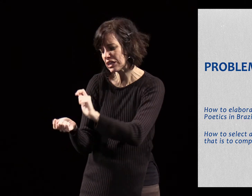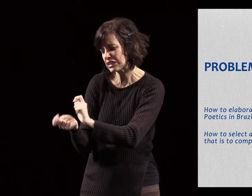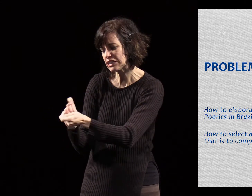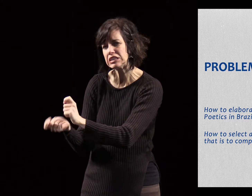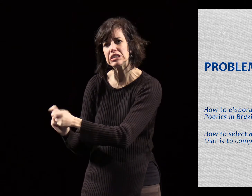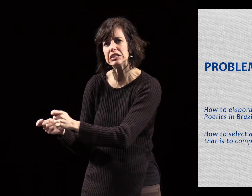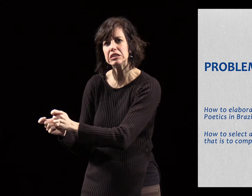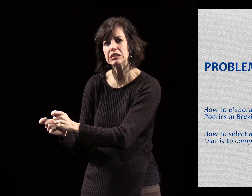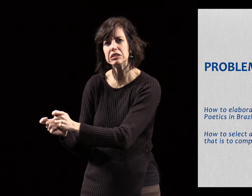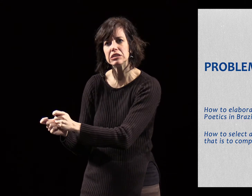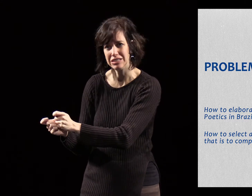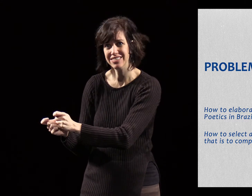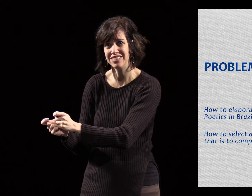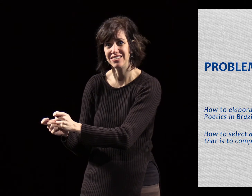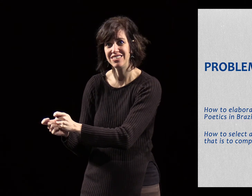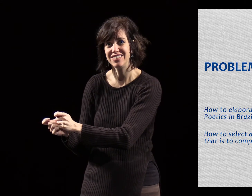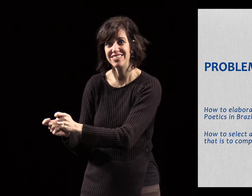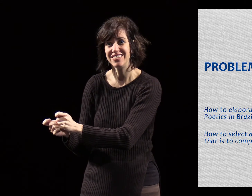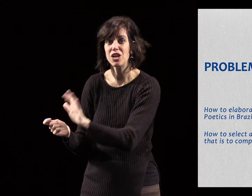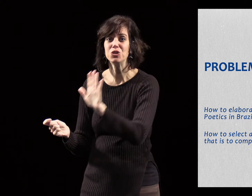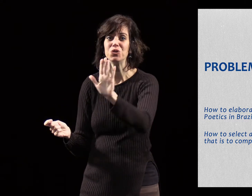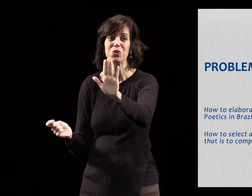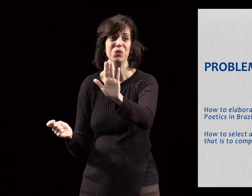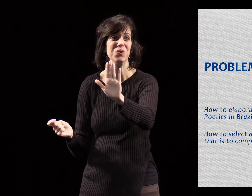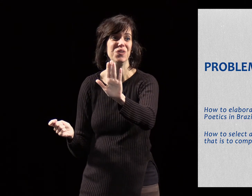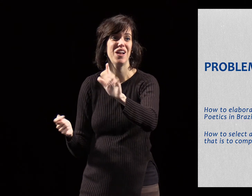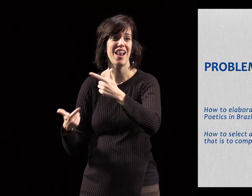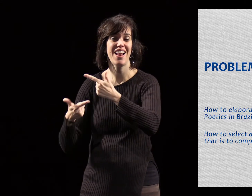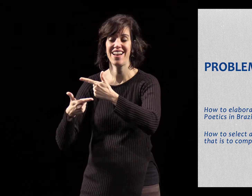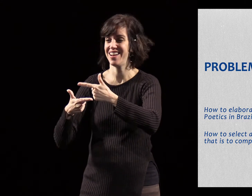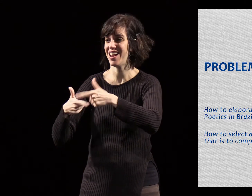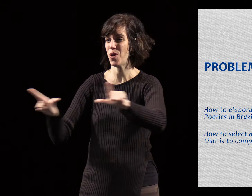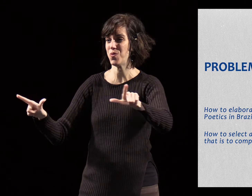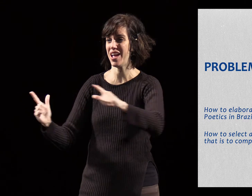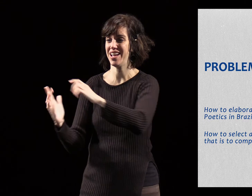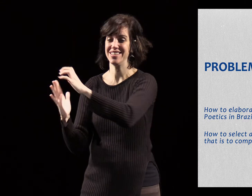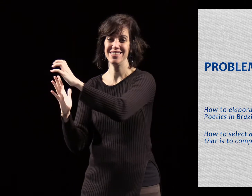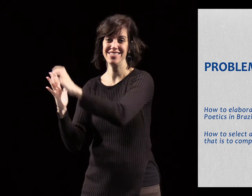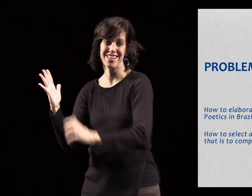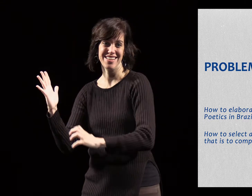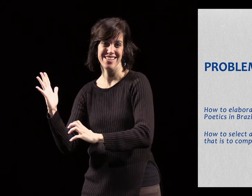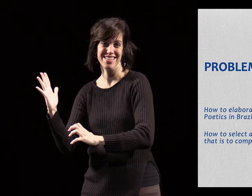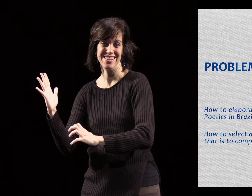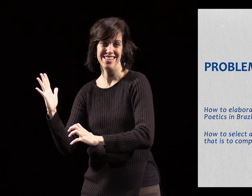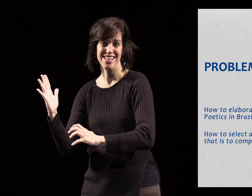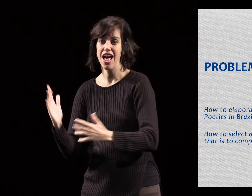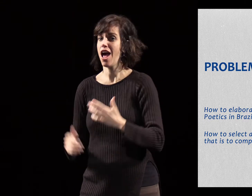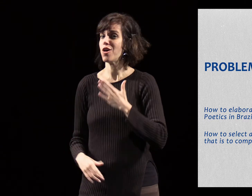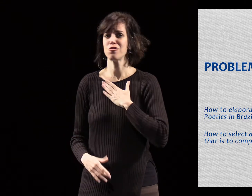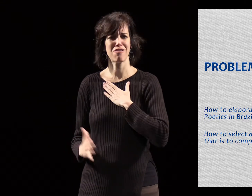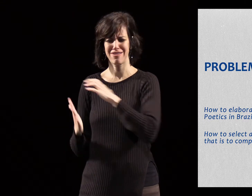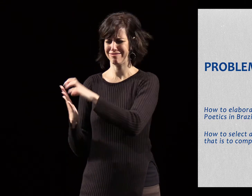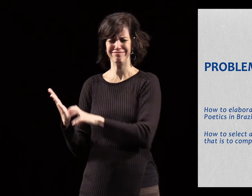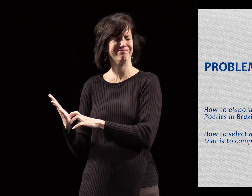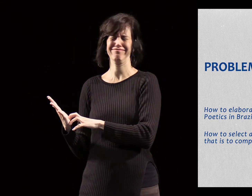You would tell the writer that there's some errors that they need to fix. Well, that's the difference between a written language